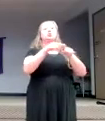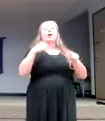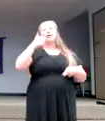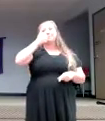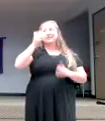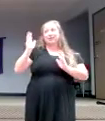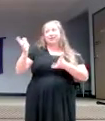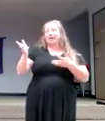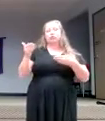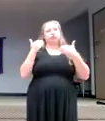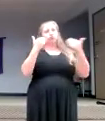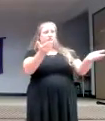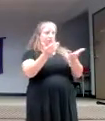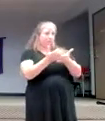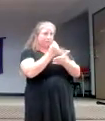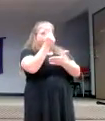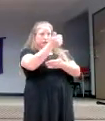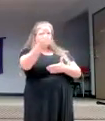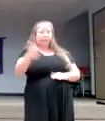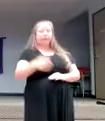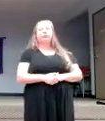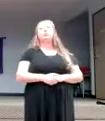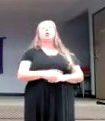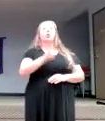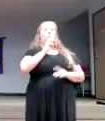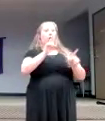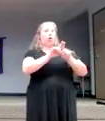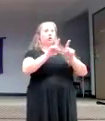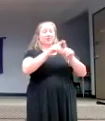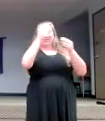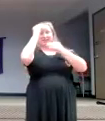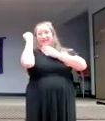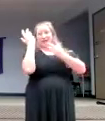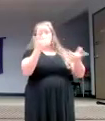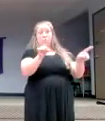left, so please help yourself. There's some water as well. Just a reminder that this meeting